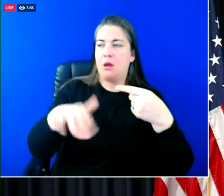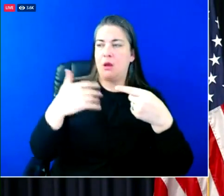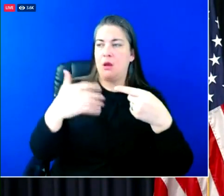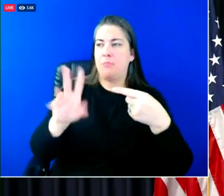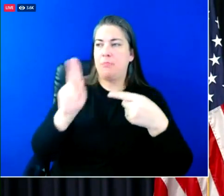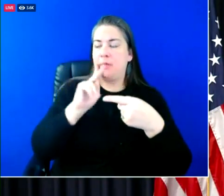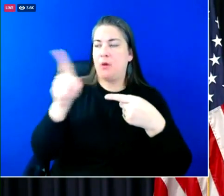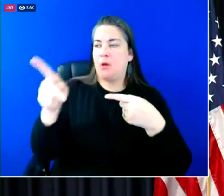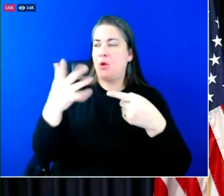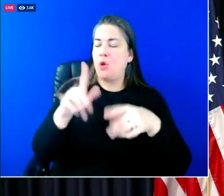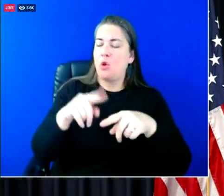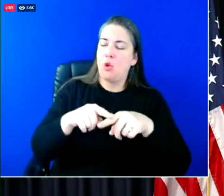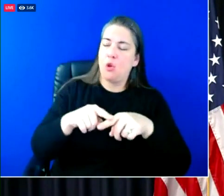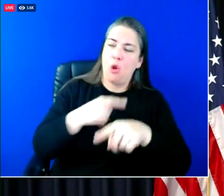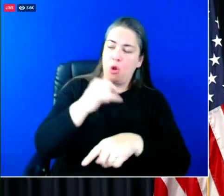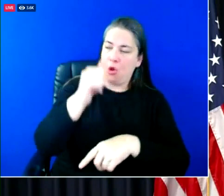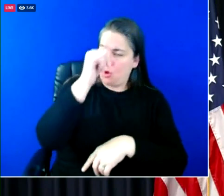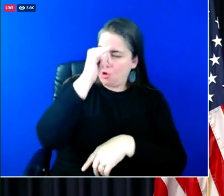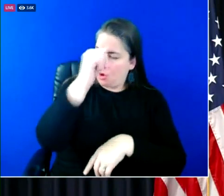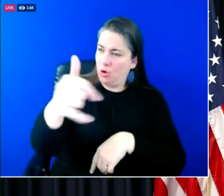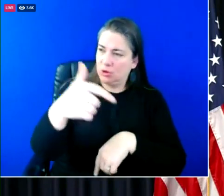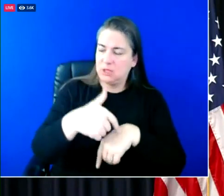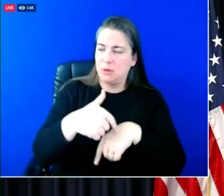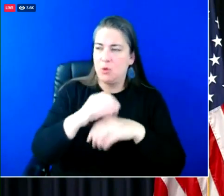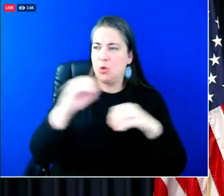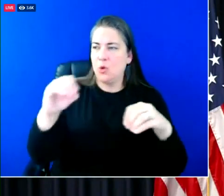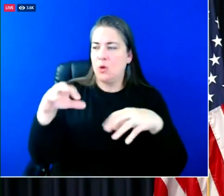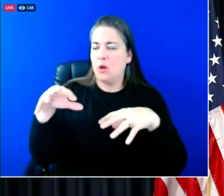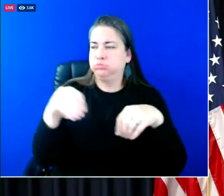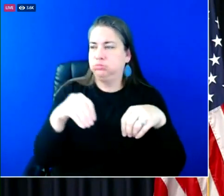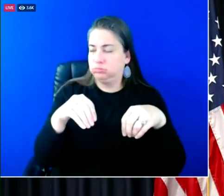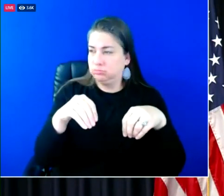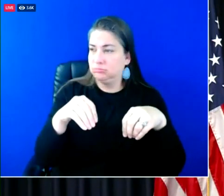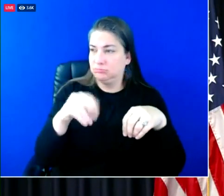people who are preparing. We know that that could be a possibility. What are